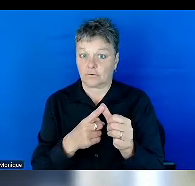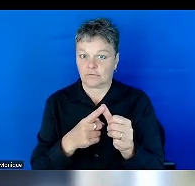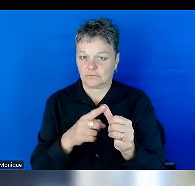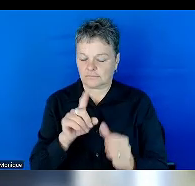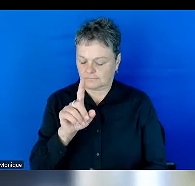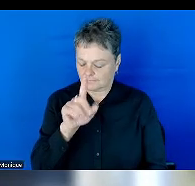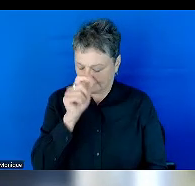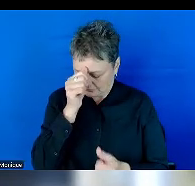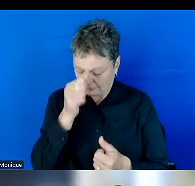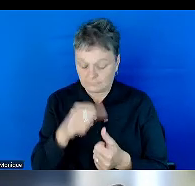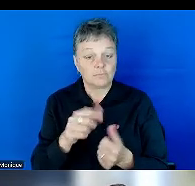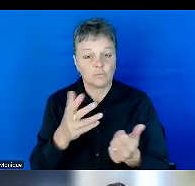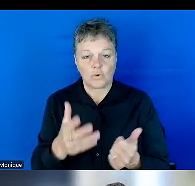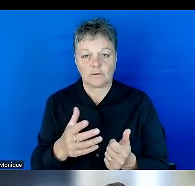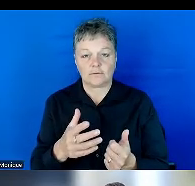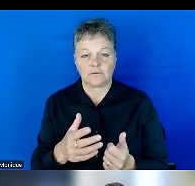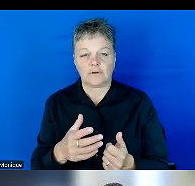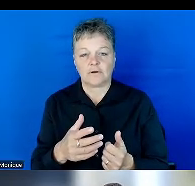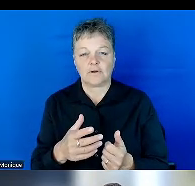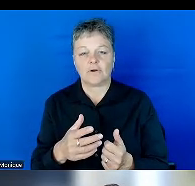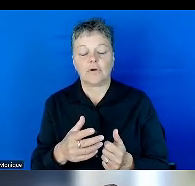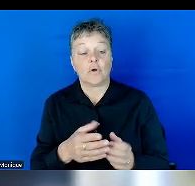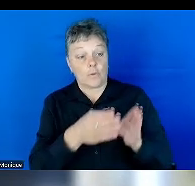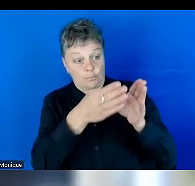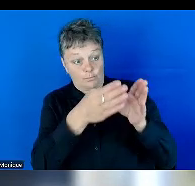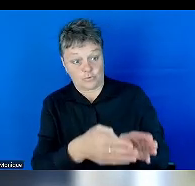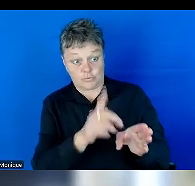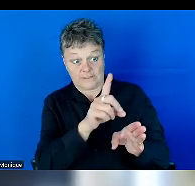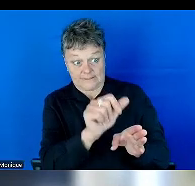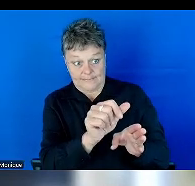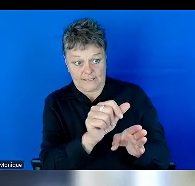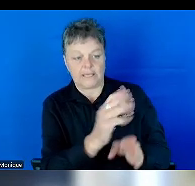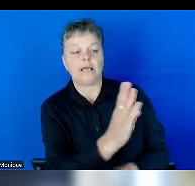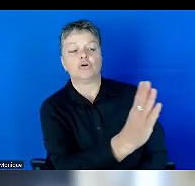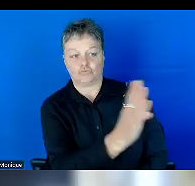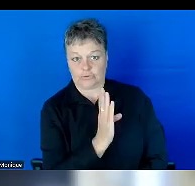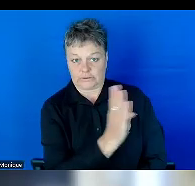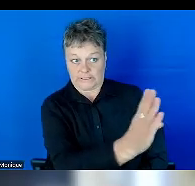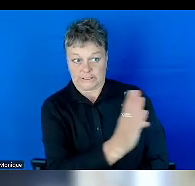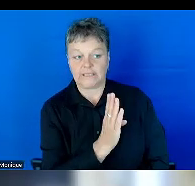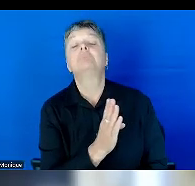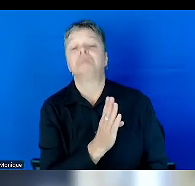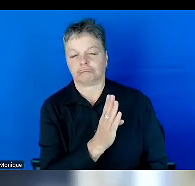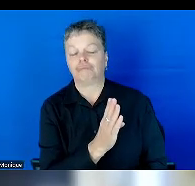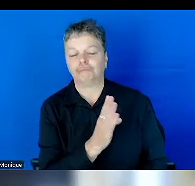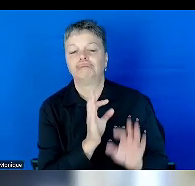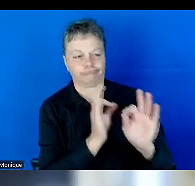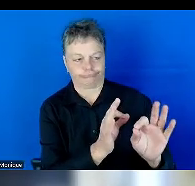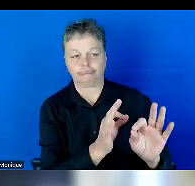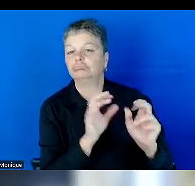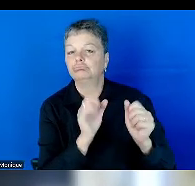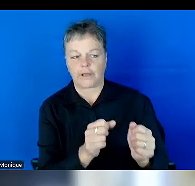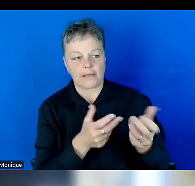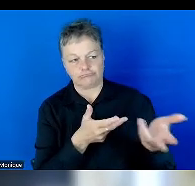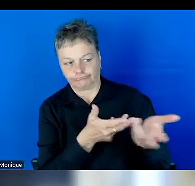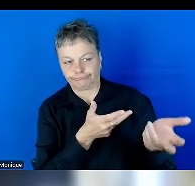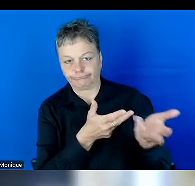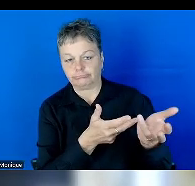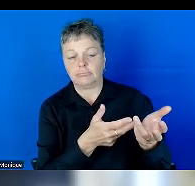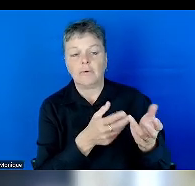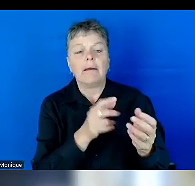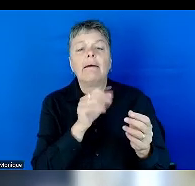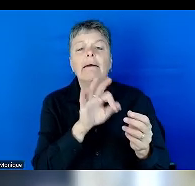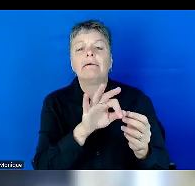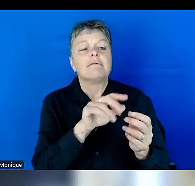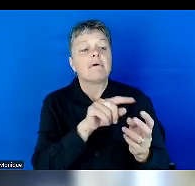someone other than the person with a disability that is directly has the problem. Right? So if